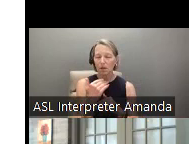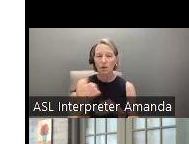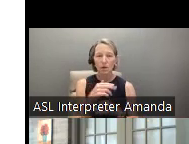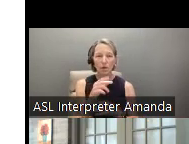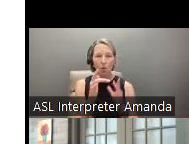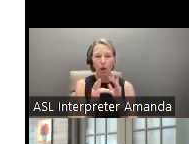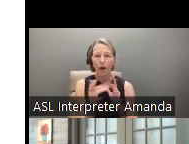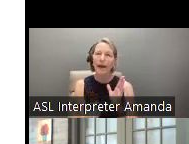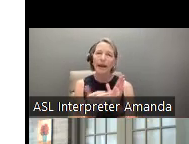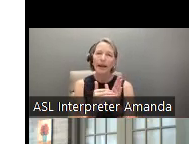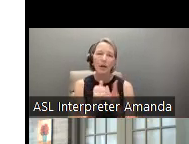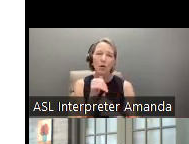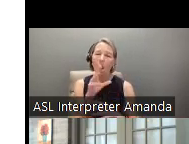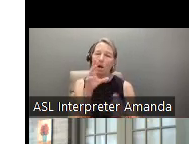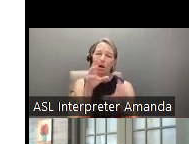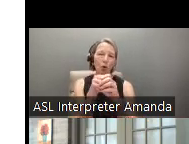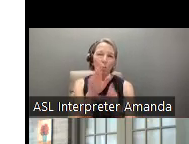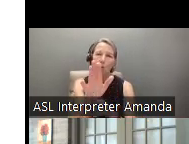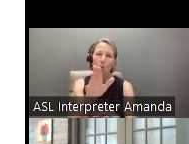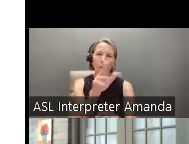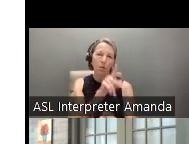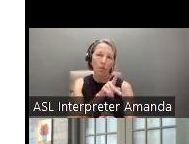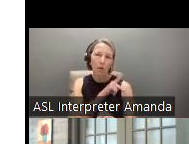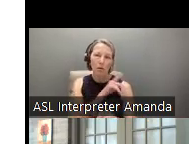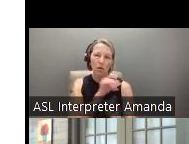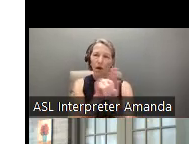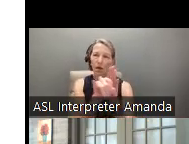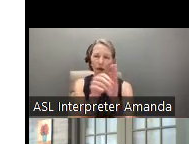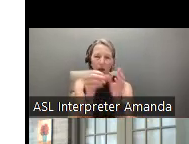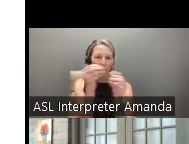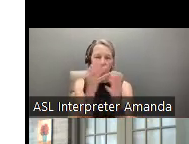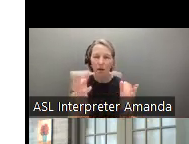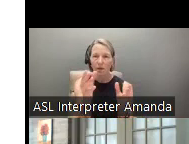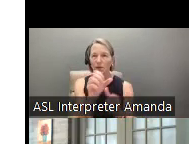again do not include any personal um identifying information such as like Social Security numbers